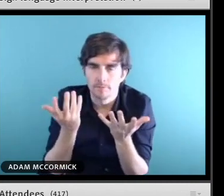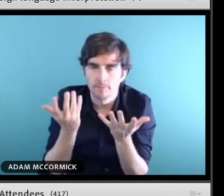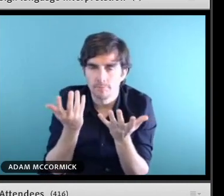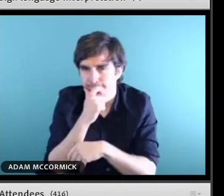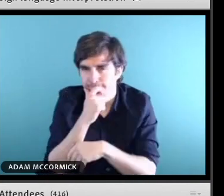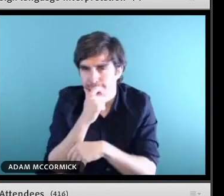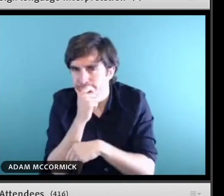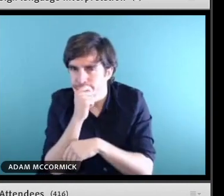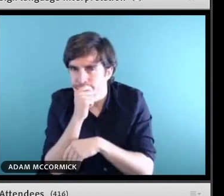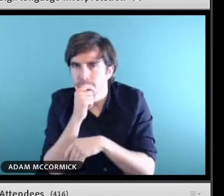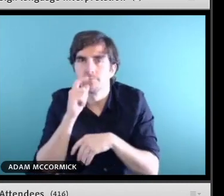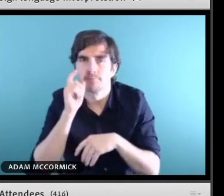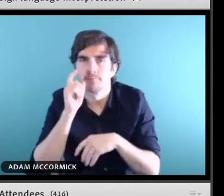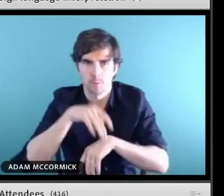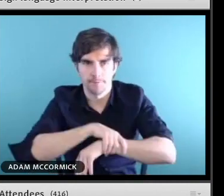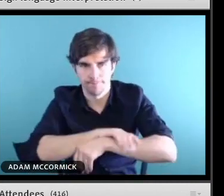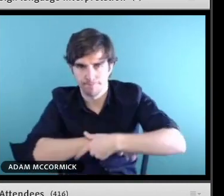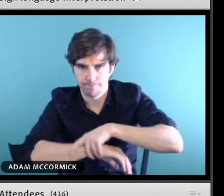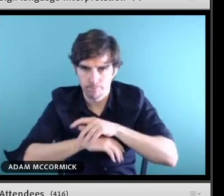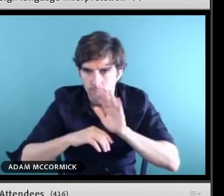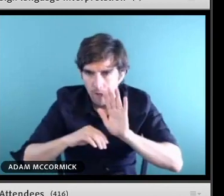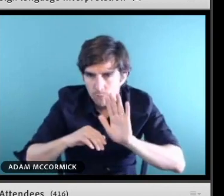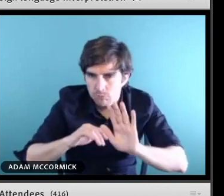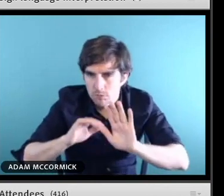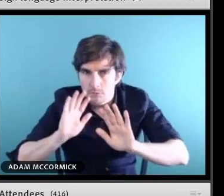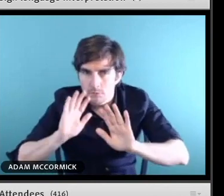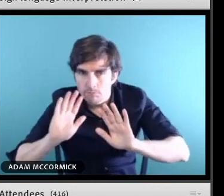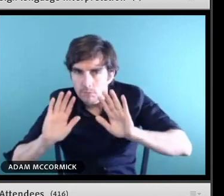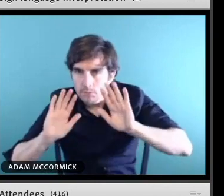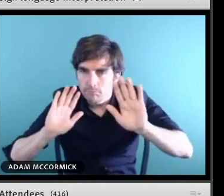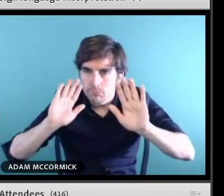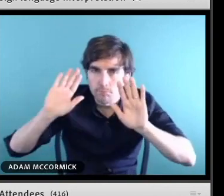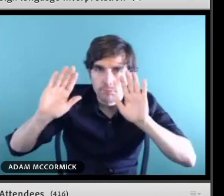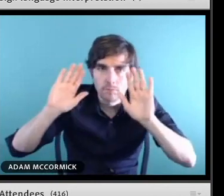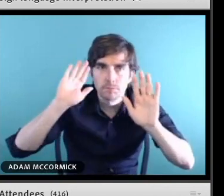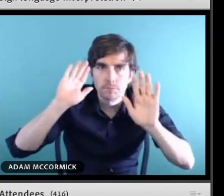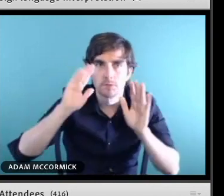remote learning, individual and collective education support organizations provide for